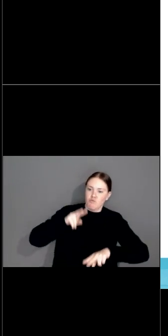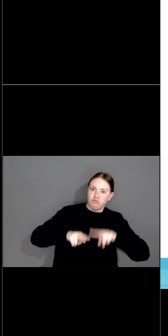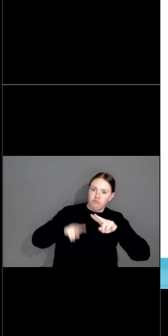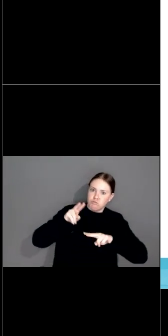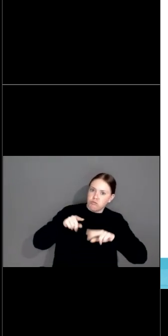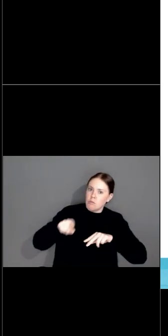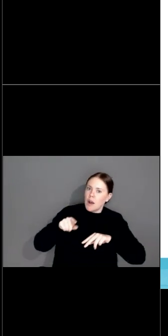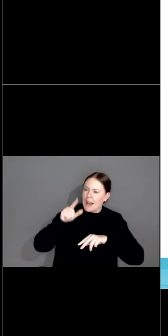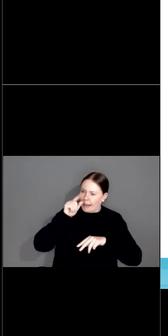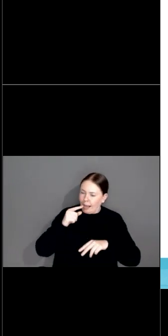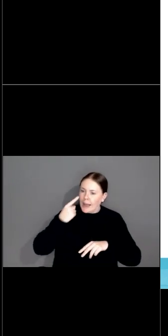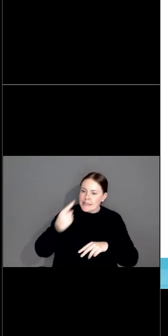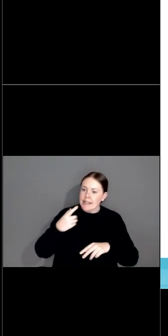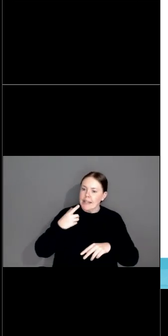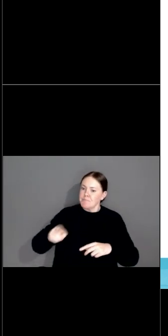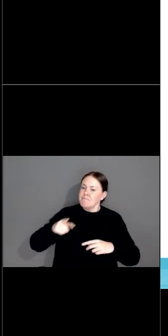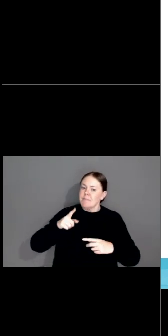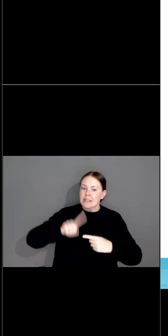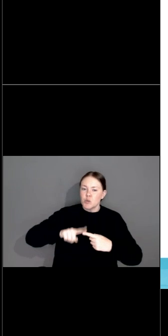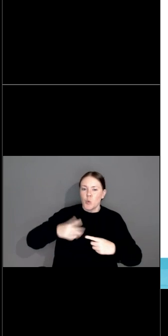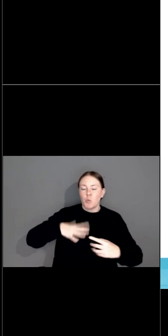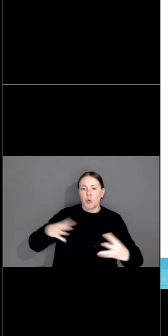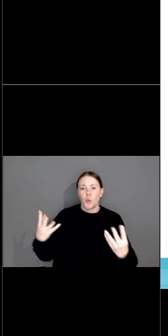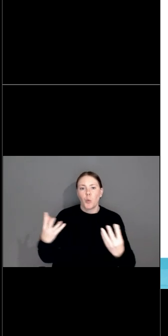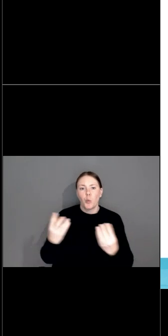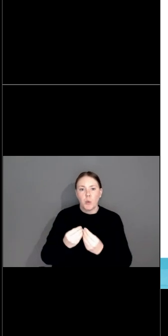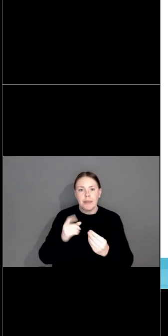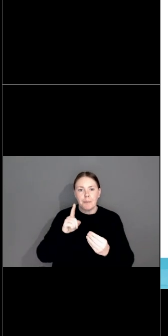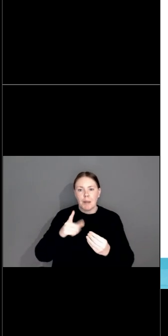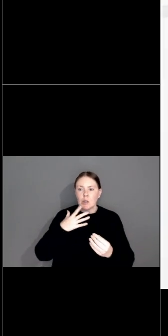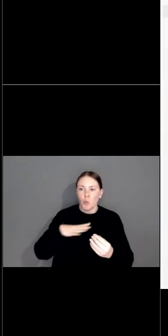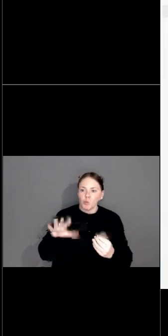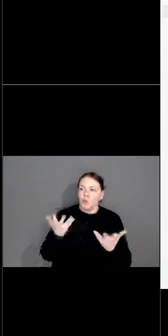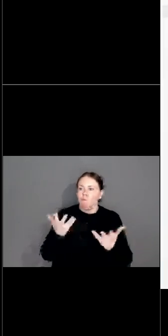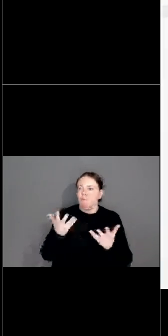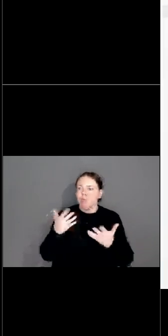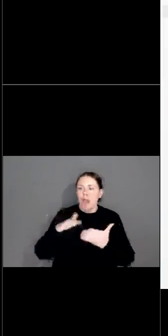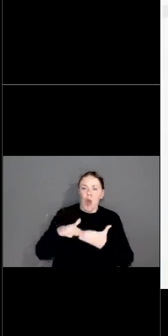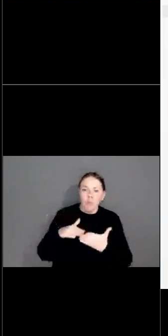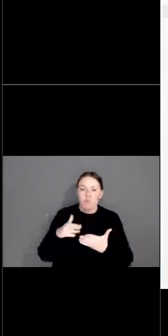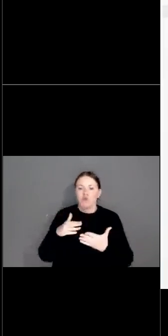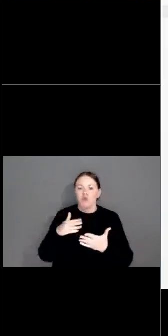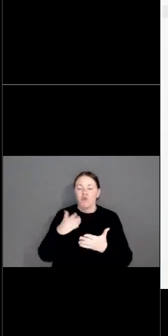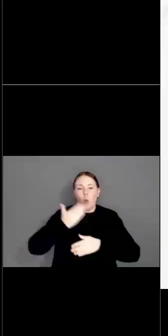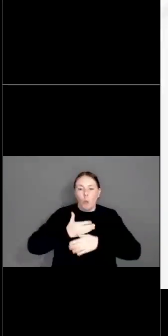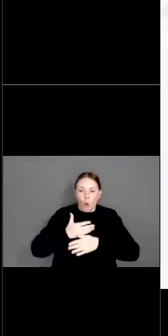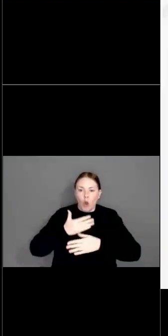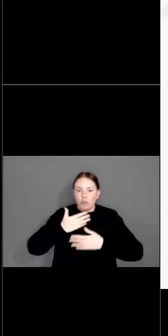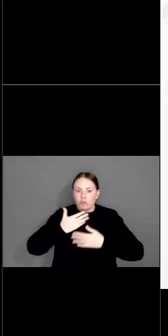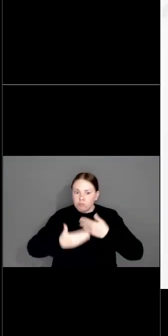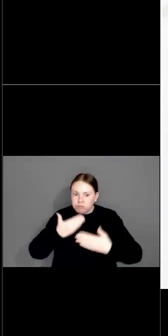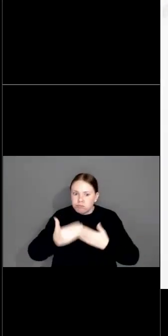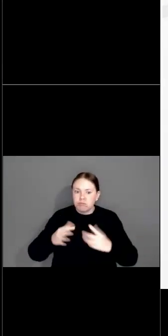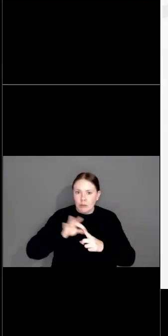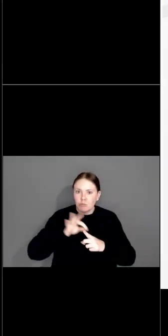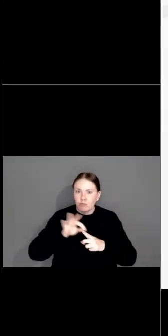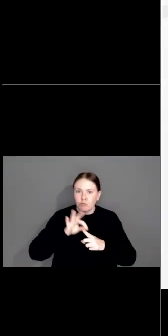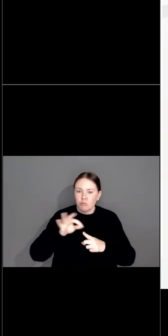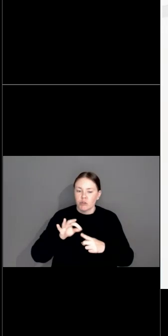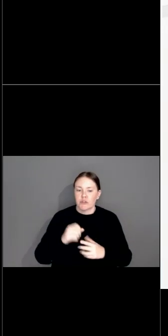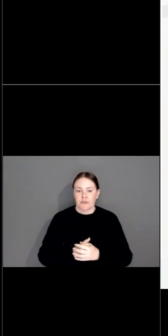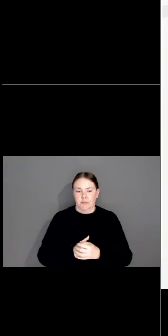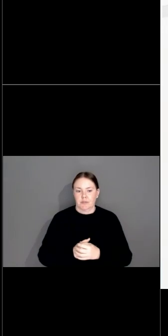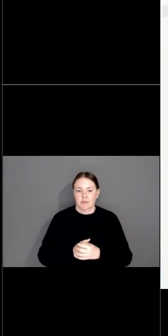would you say that yes so um then what happens is Jill then decides well no no don't want to do it